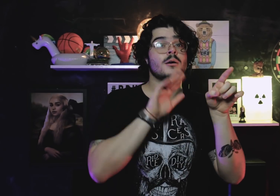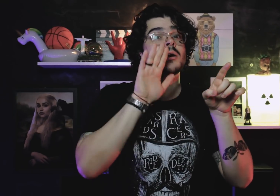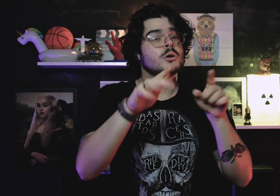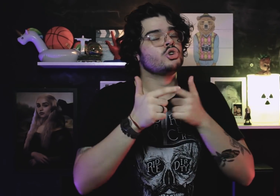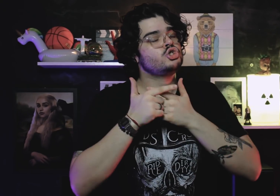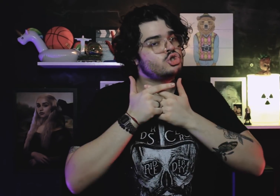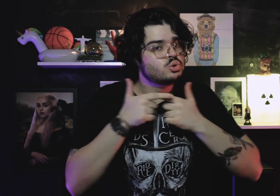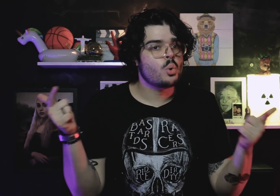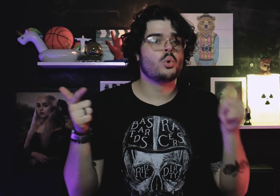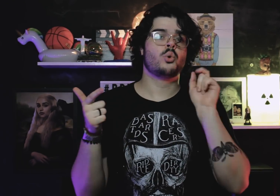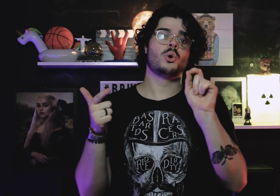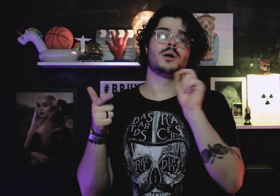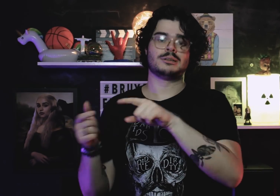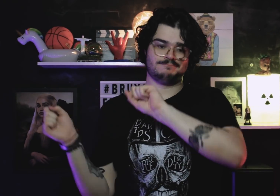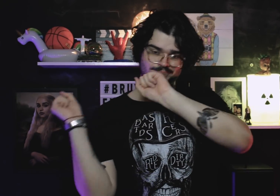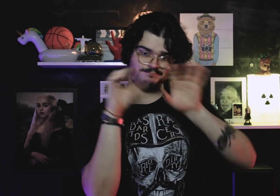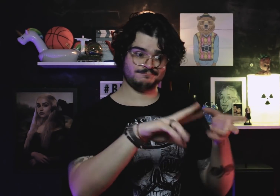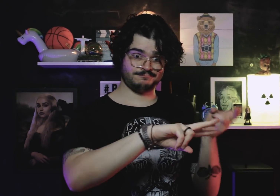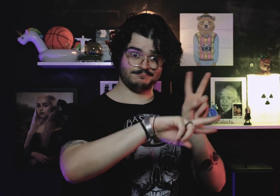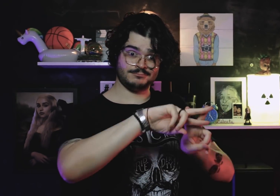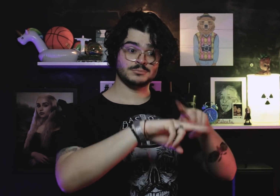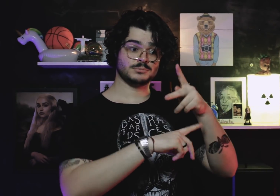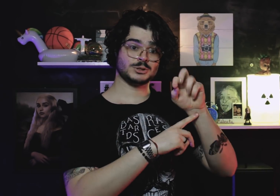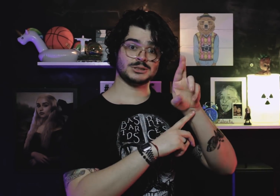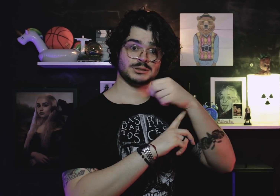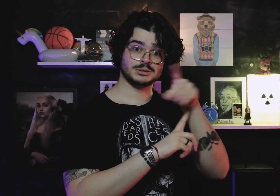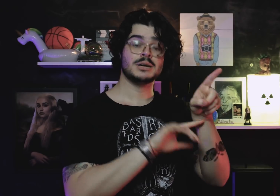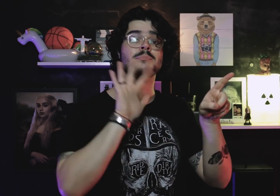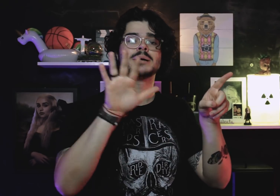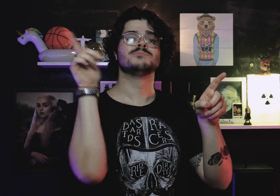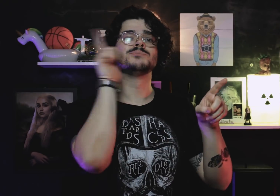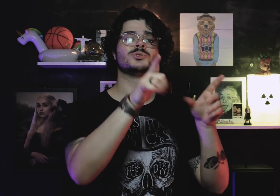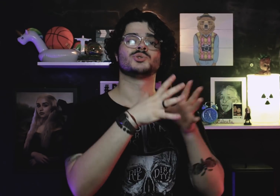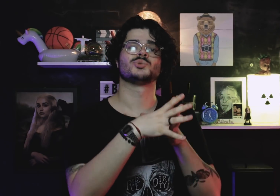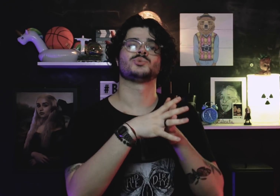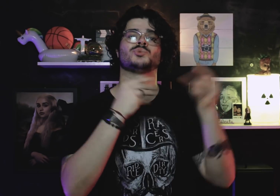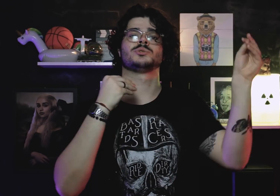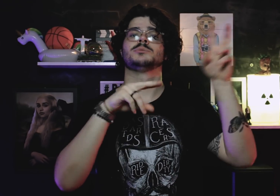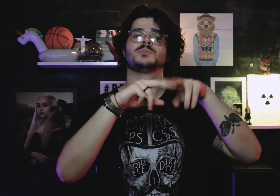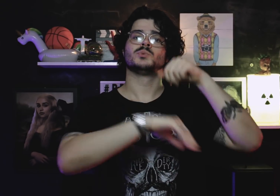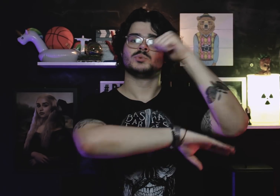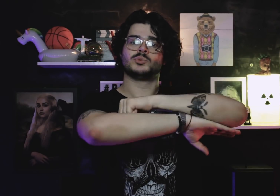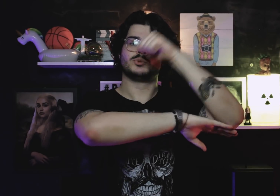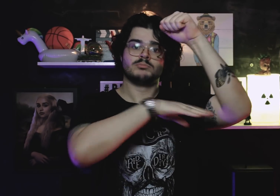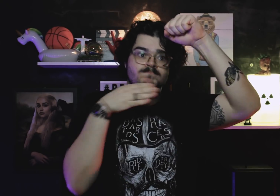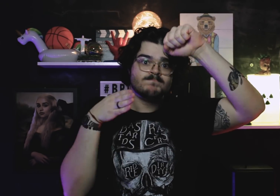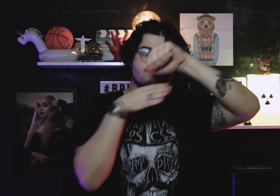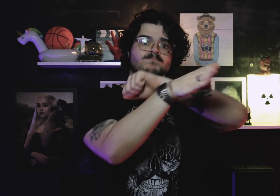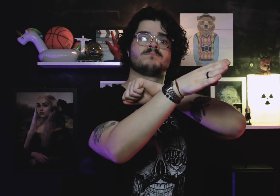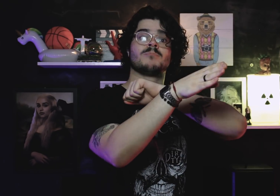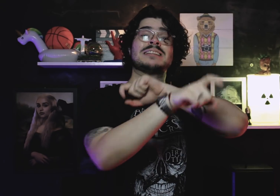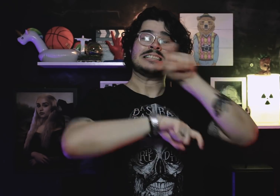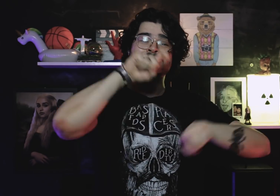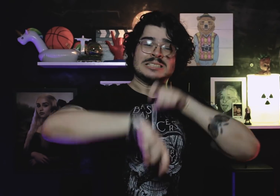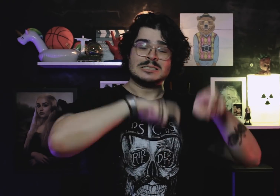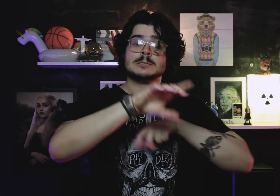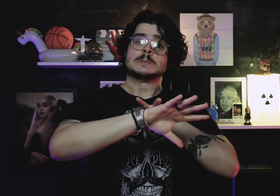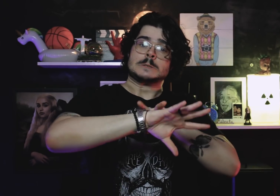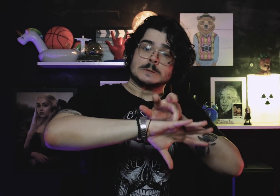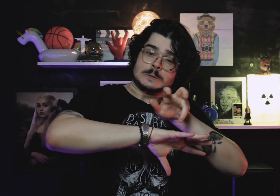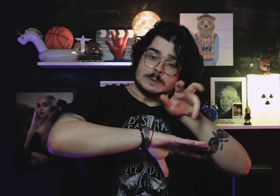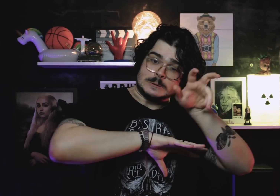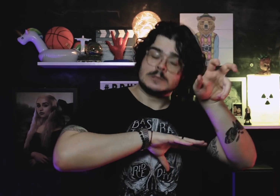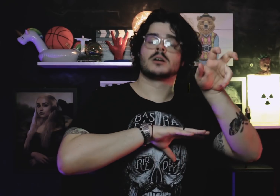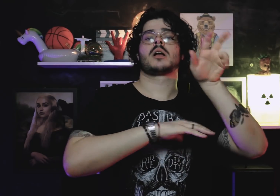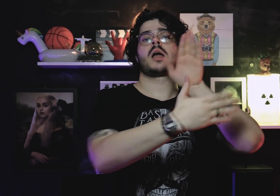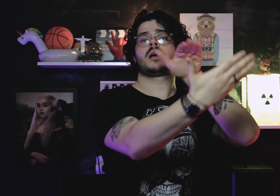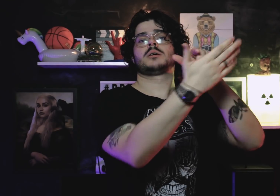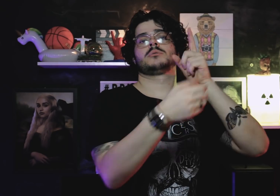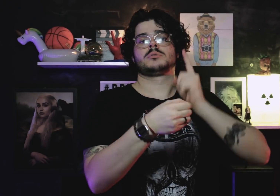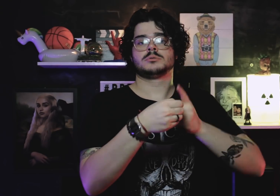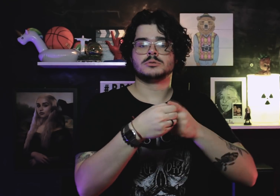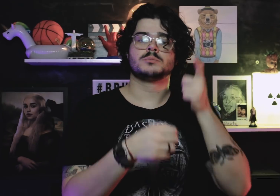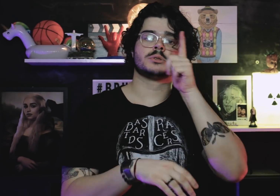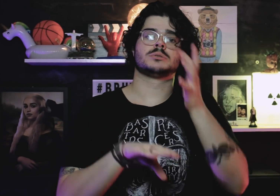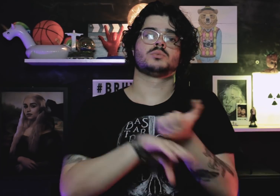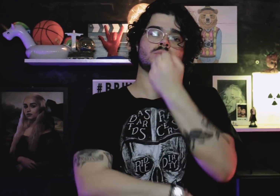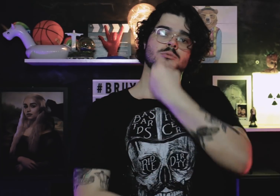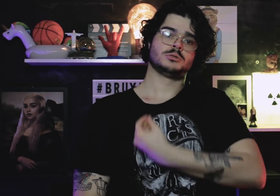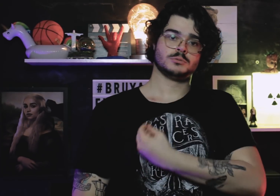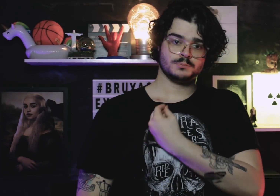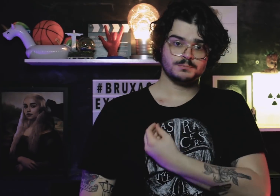But luckily she managed to escape using the window, running to her home safely.